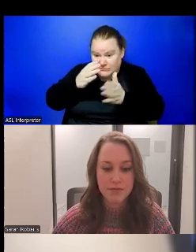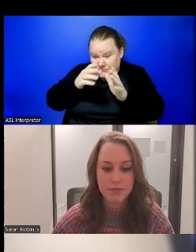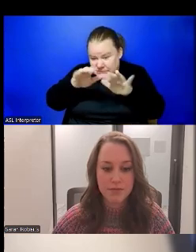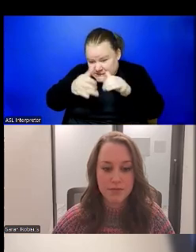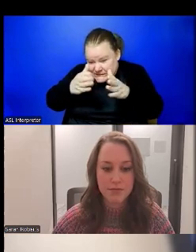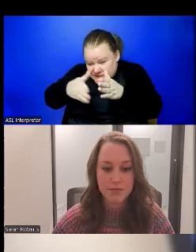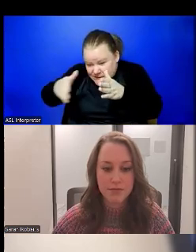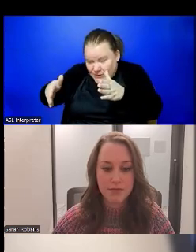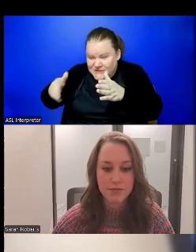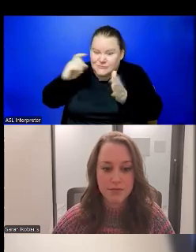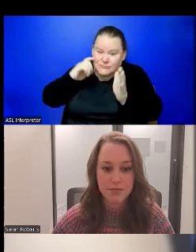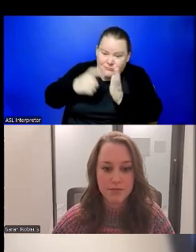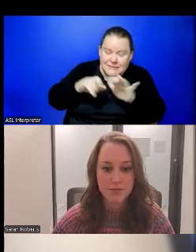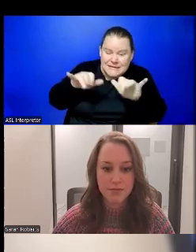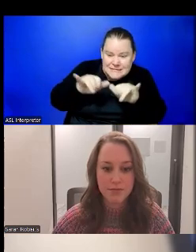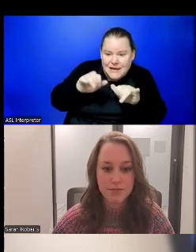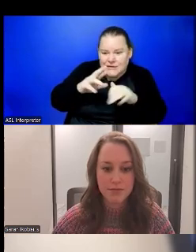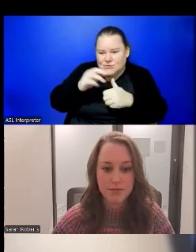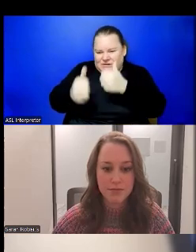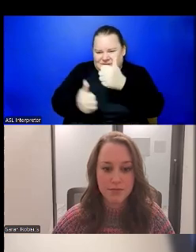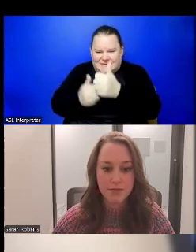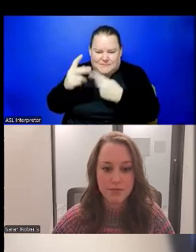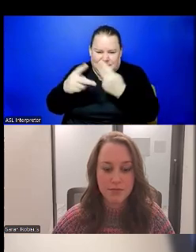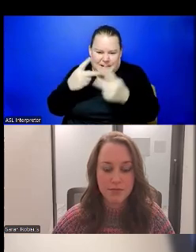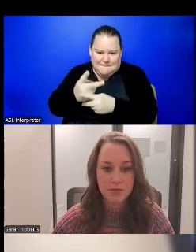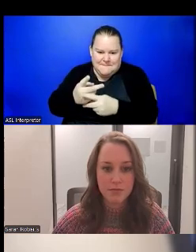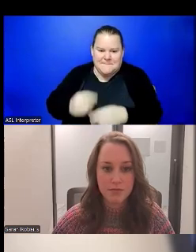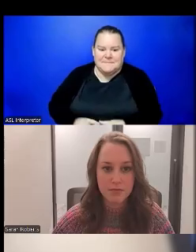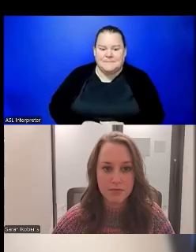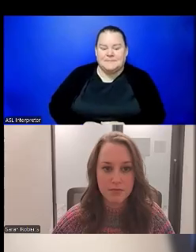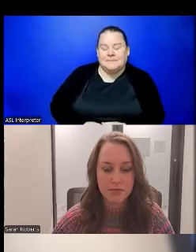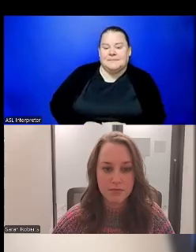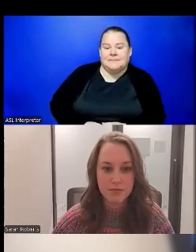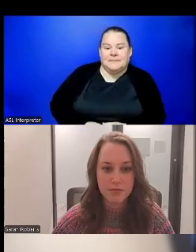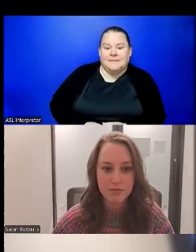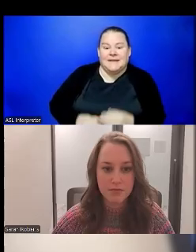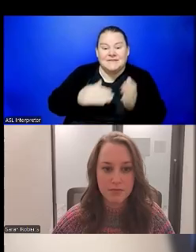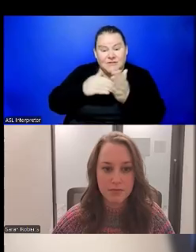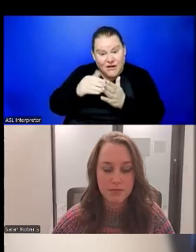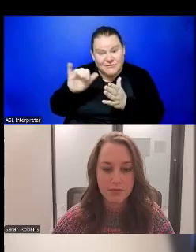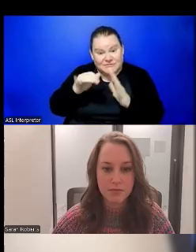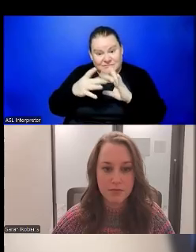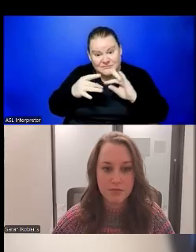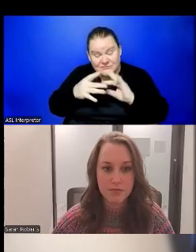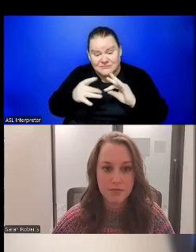subtype. Oftentimes, as I mentioned, the whole genome is being ordered on